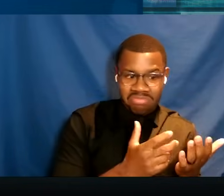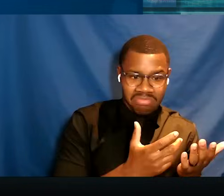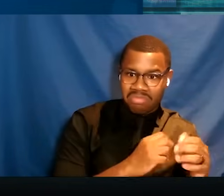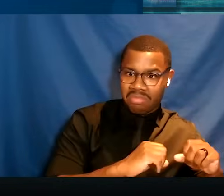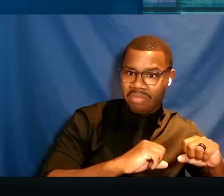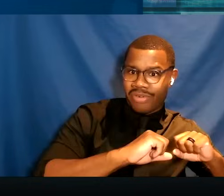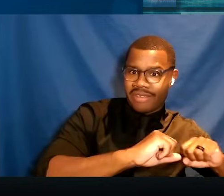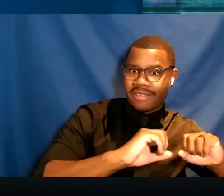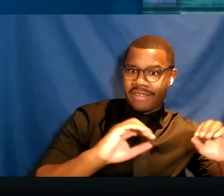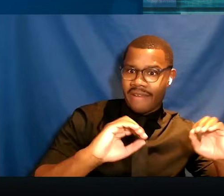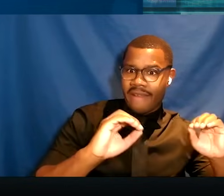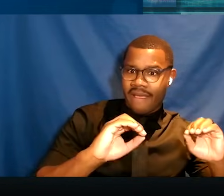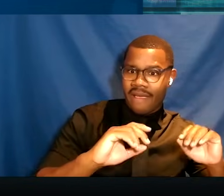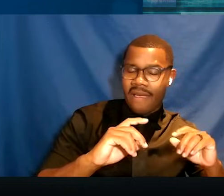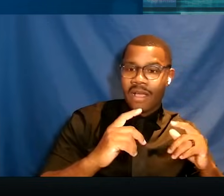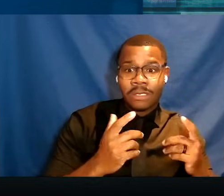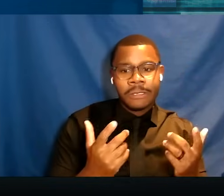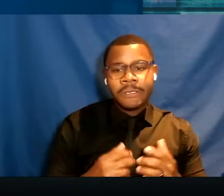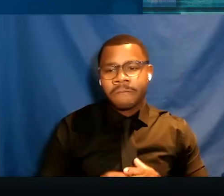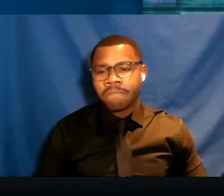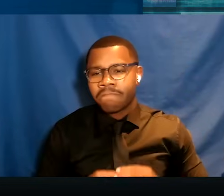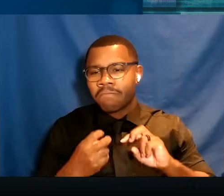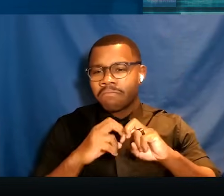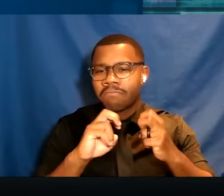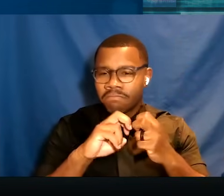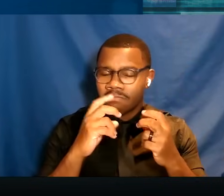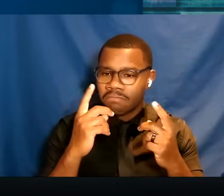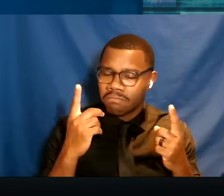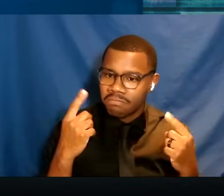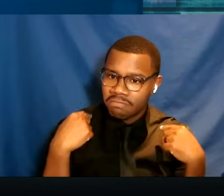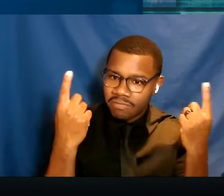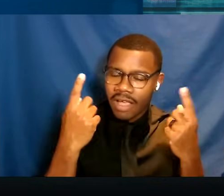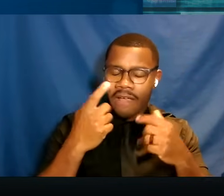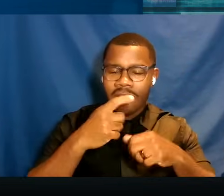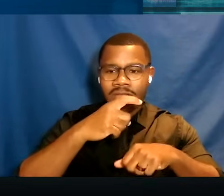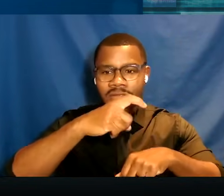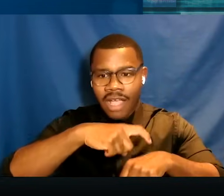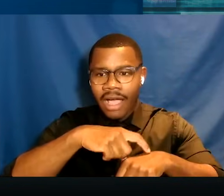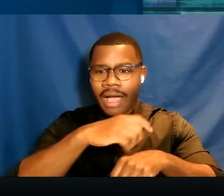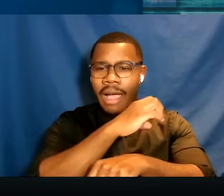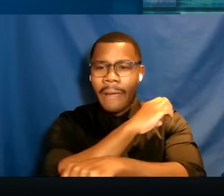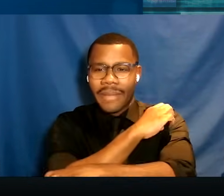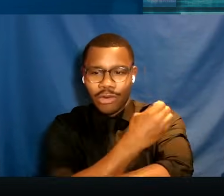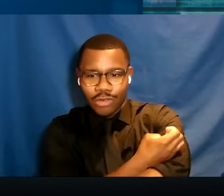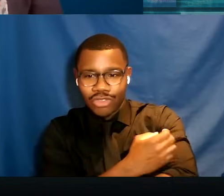and that's really problematic and why we spent so much time, energy, and bargaining leverage on achieving what's in this agreement.